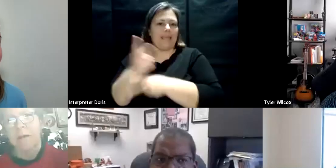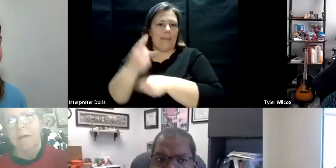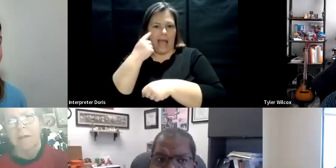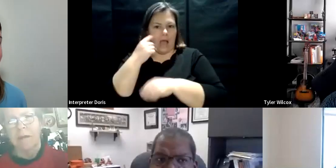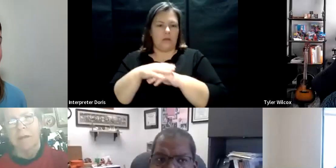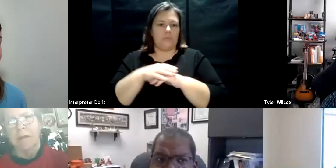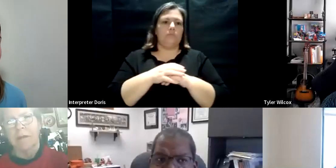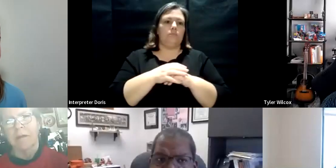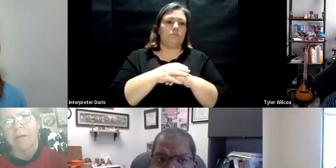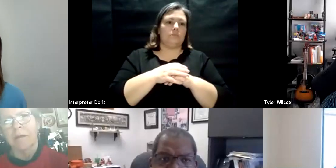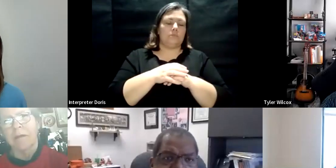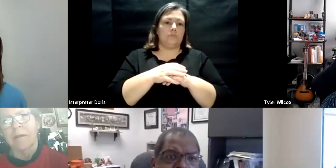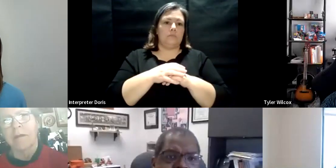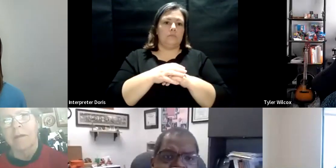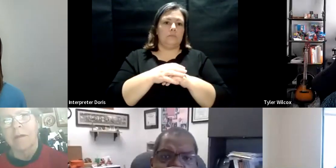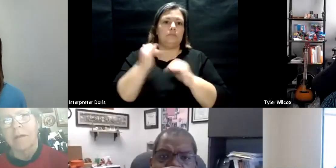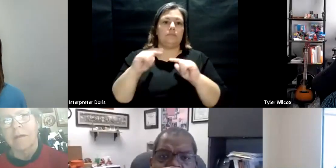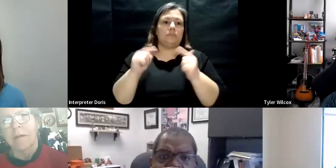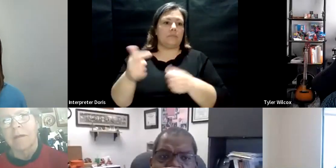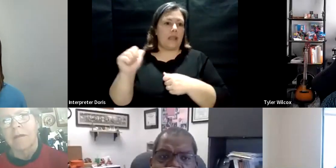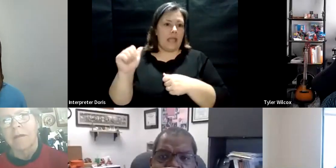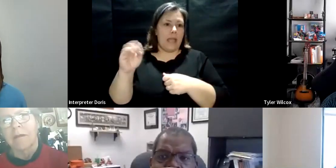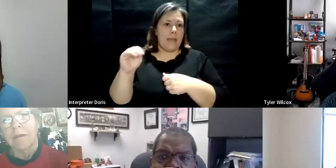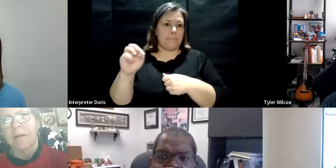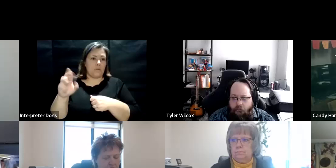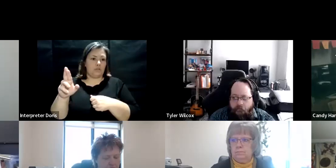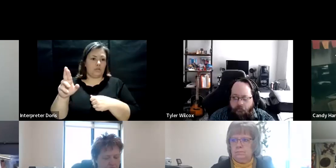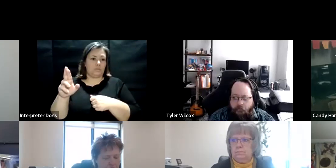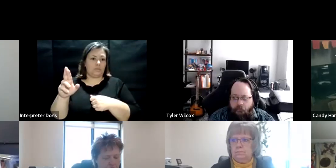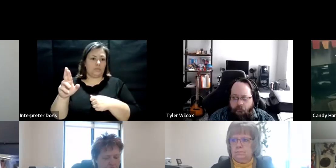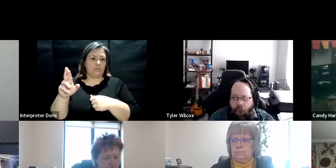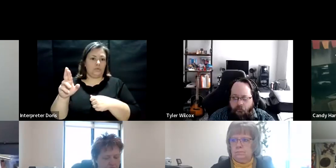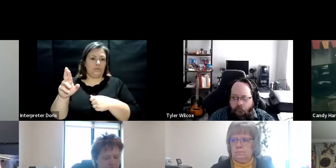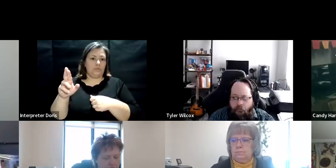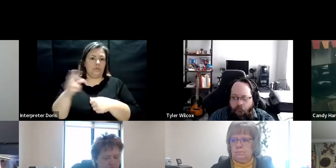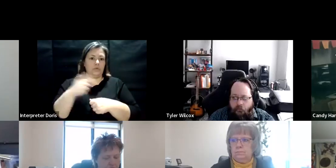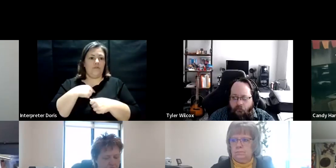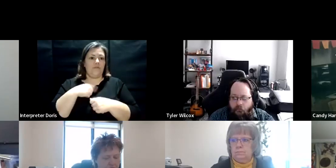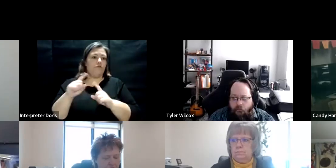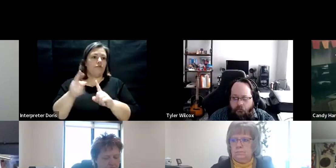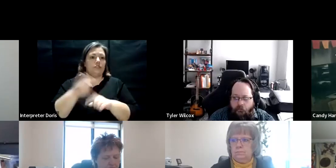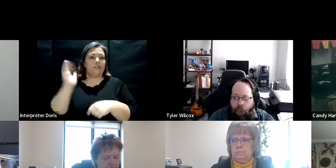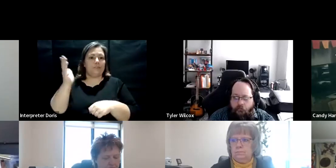If you have any questions feel free to message me and I can help with technical questions and making sure that all the questions you may have are answered today. Anything that we see in there. So you have any questions. Please feel free to message me, and I can help you with any of the technical questions, but also making sure that all the questions you may have for today's presentation are getting you so now, I've actually wanted to turn it. Over to Amber, who is our first speaker today?